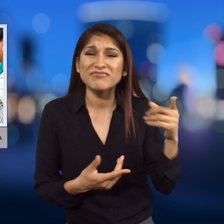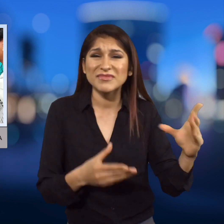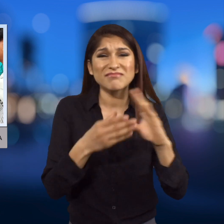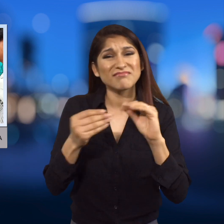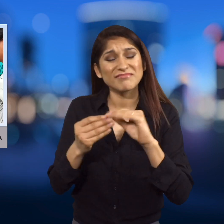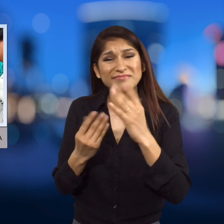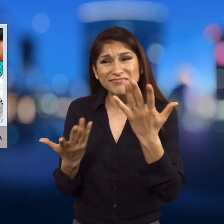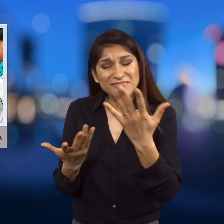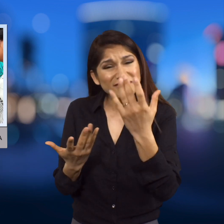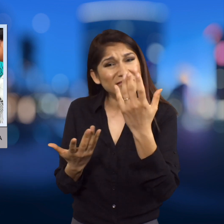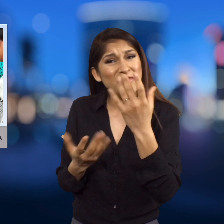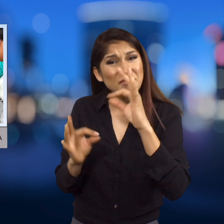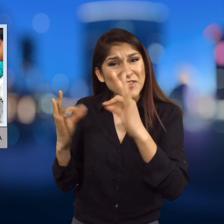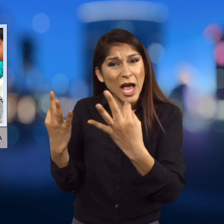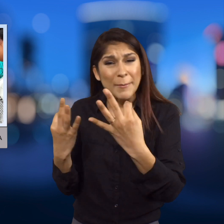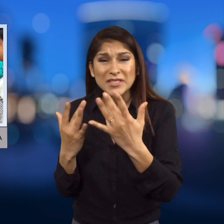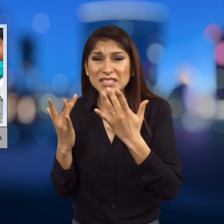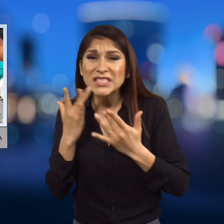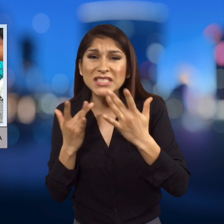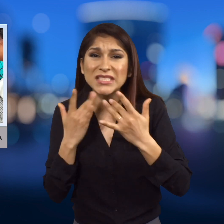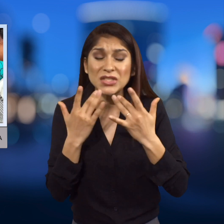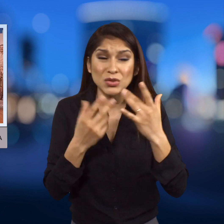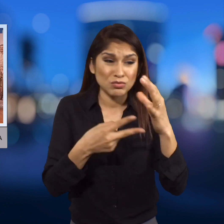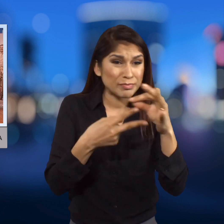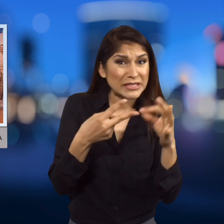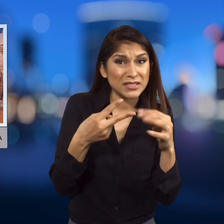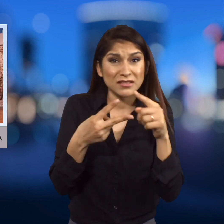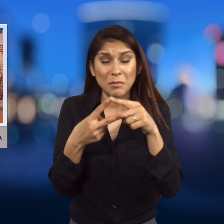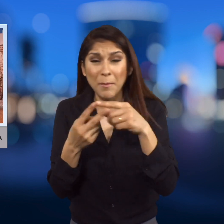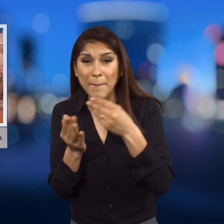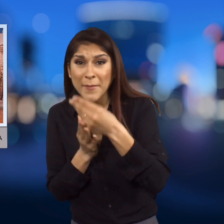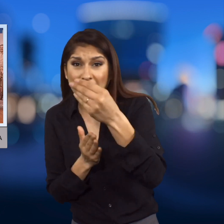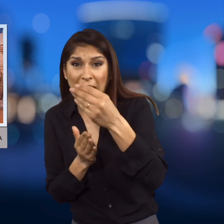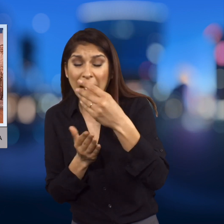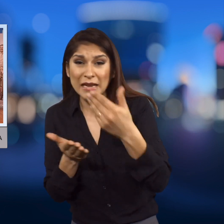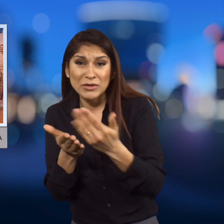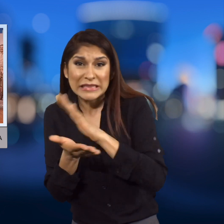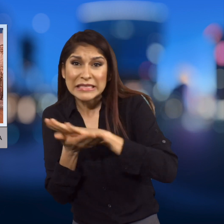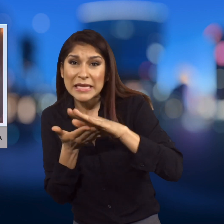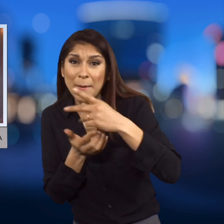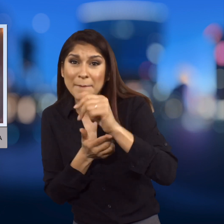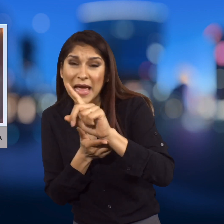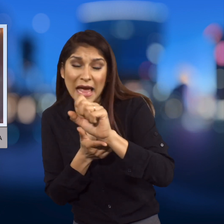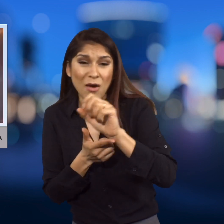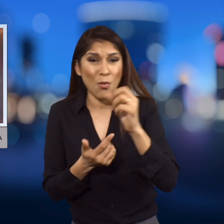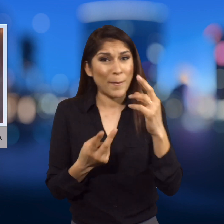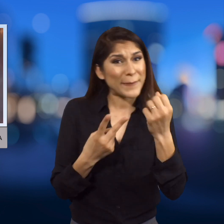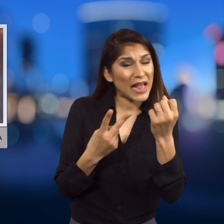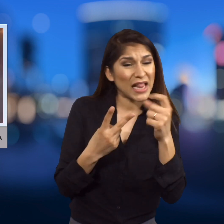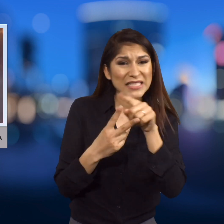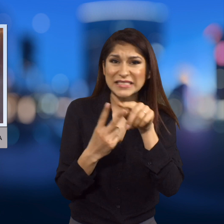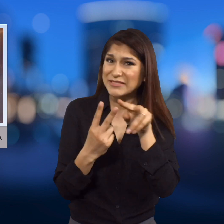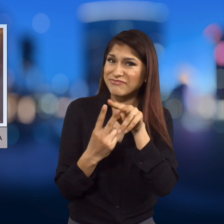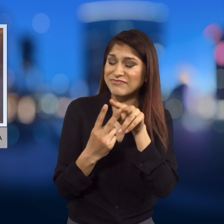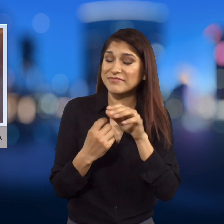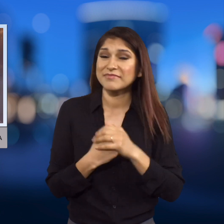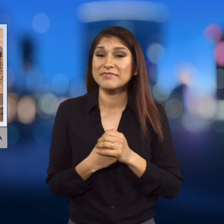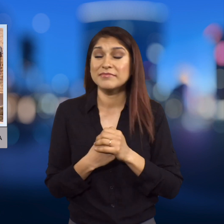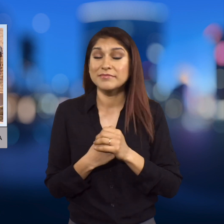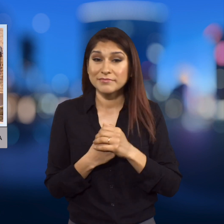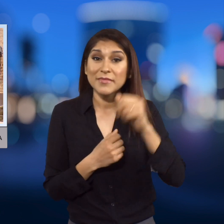She then told him it was either by rags or milk for the family.